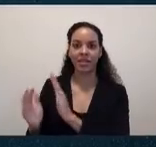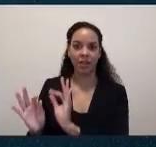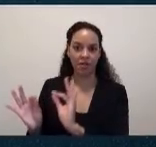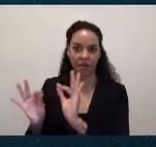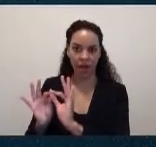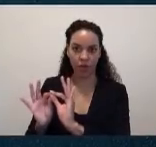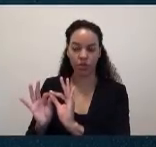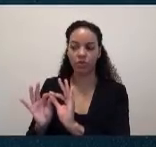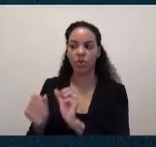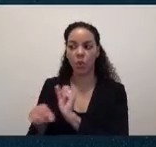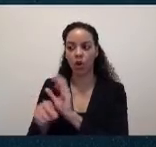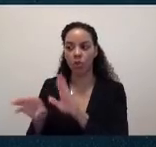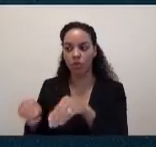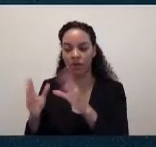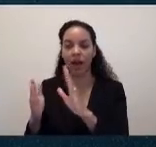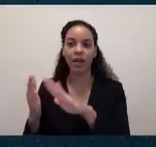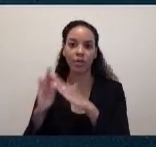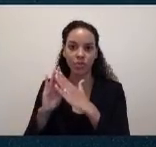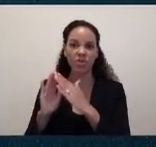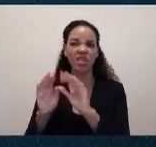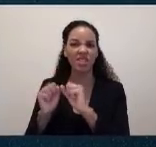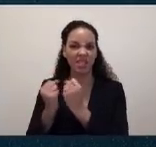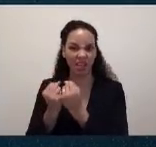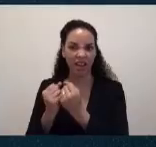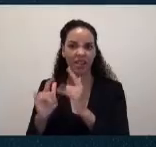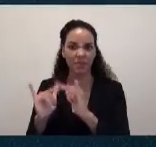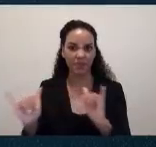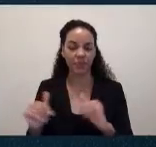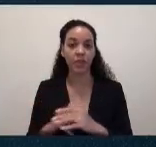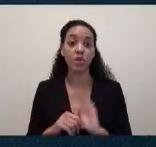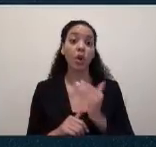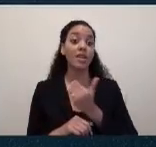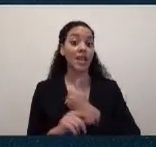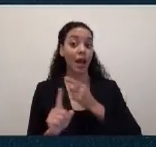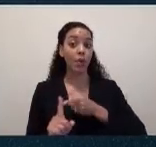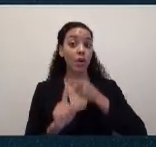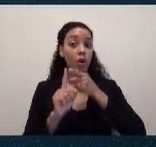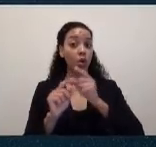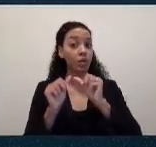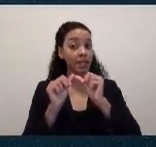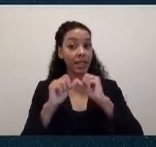So it is our intention to keep fighting for it, also to lower the expense of childcare